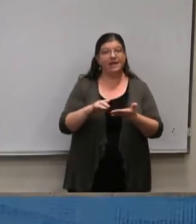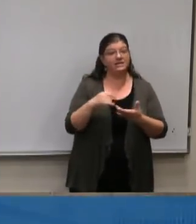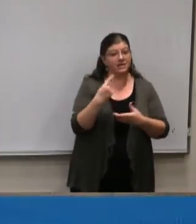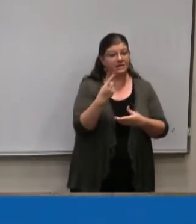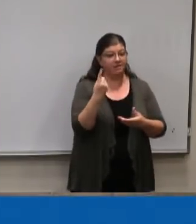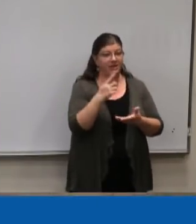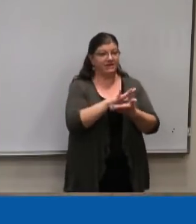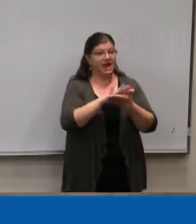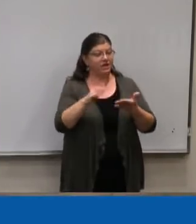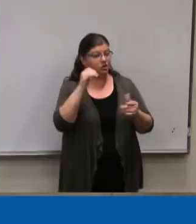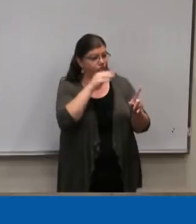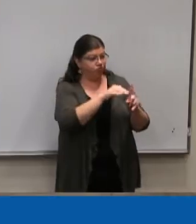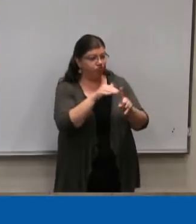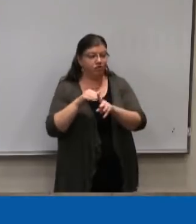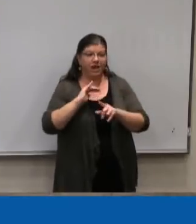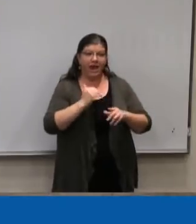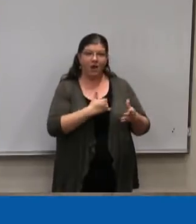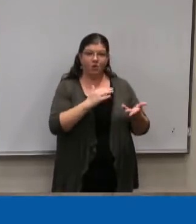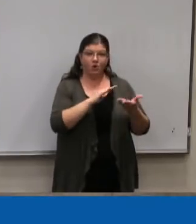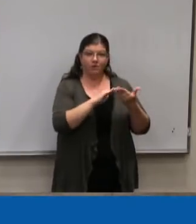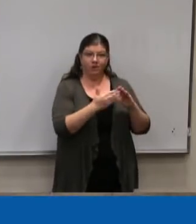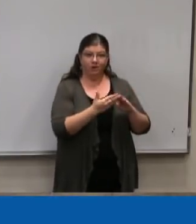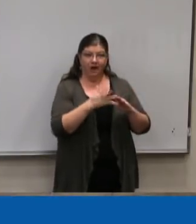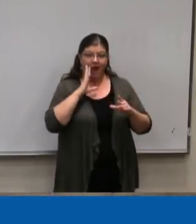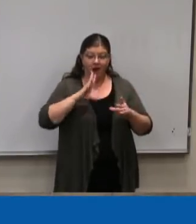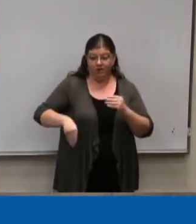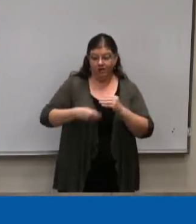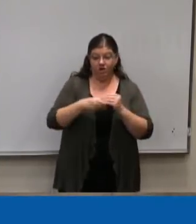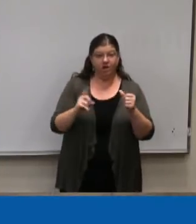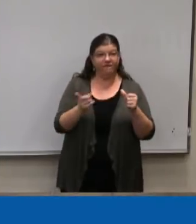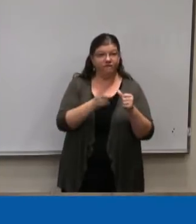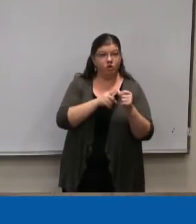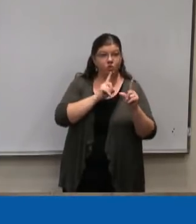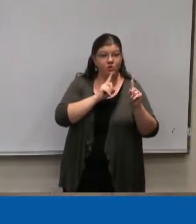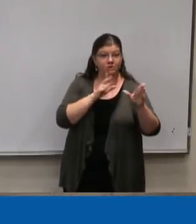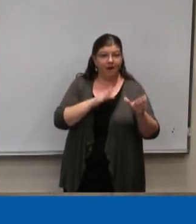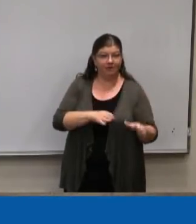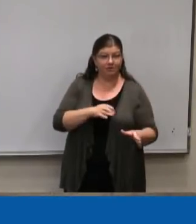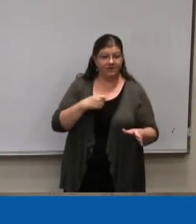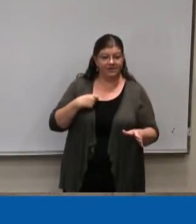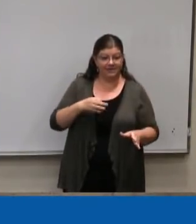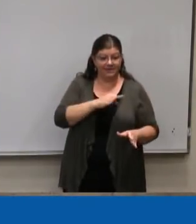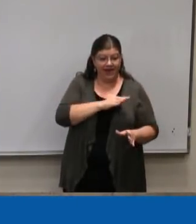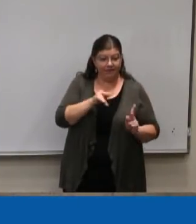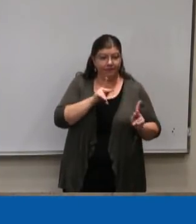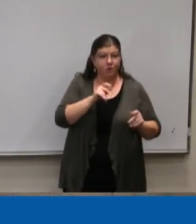And really I would throw into the, the first responders those, those staff members working at the grocery store,